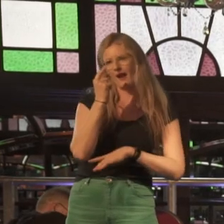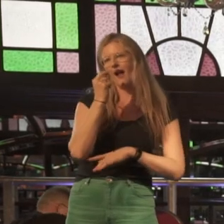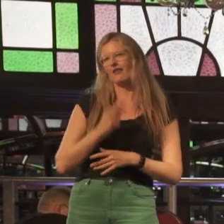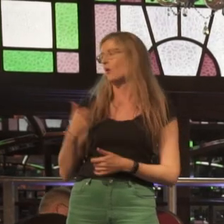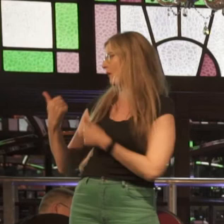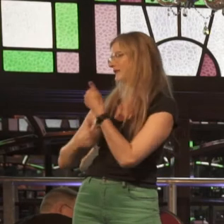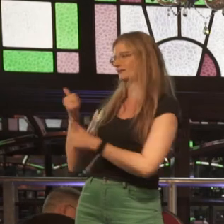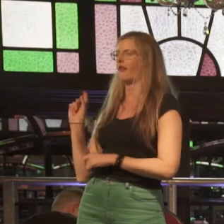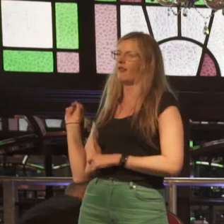Right? SIMON: Oh, yeah.